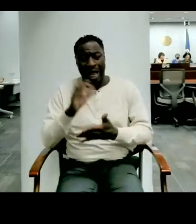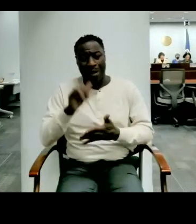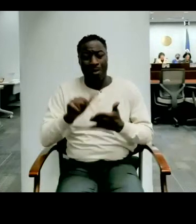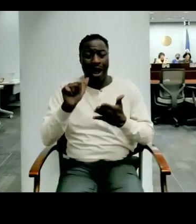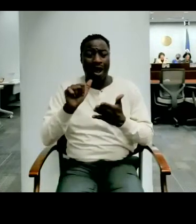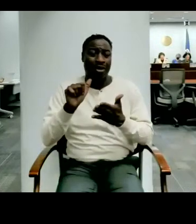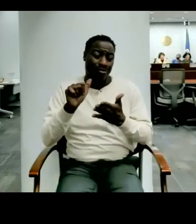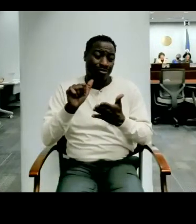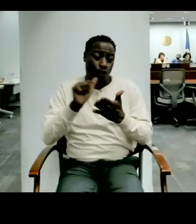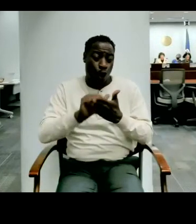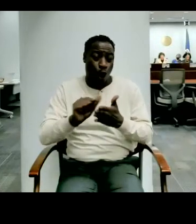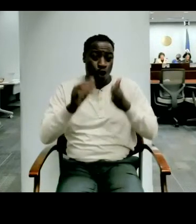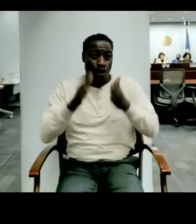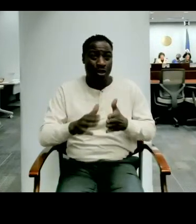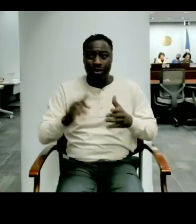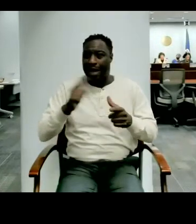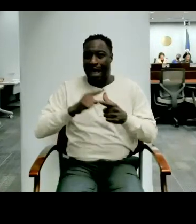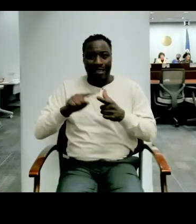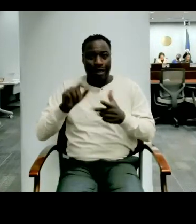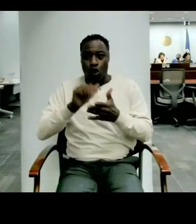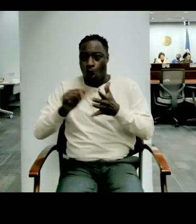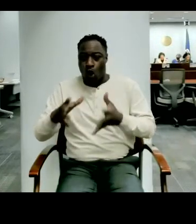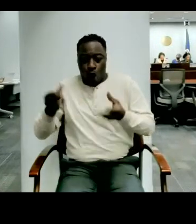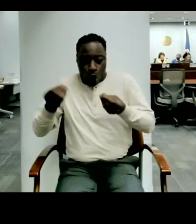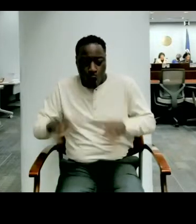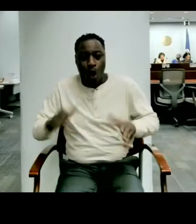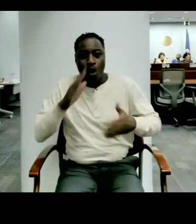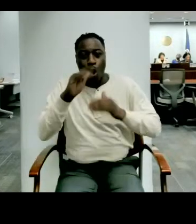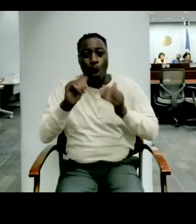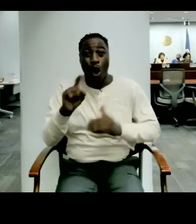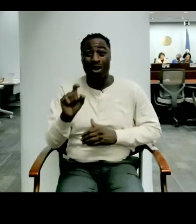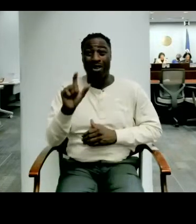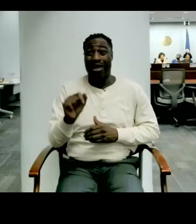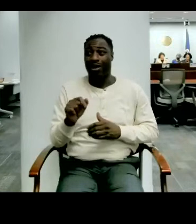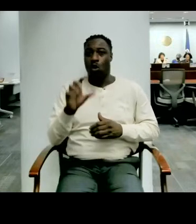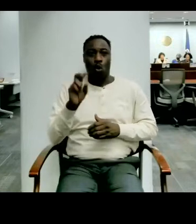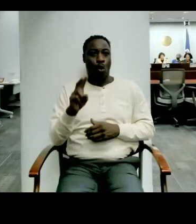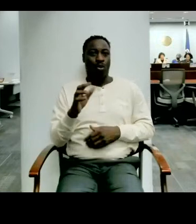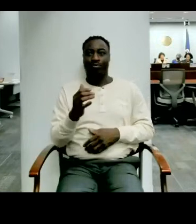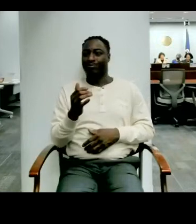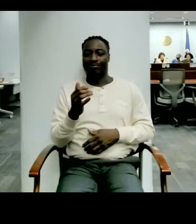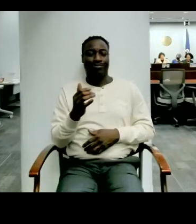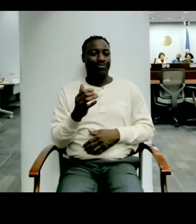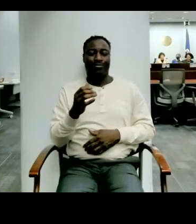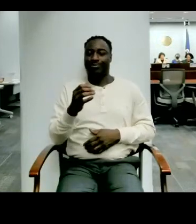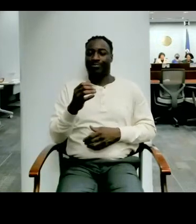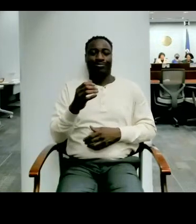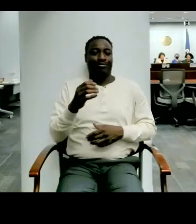then have lost the data they've collected or been misplaced it on a laptop or something.